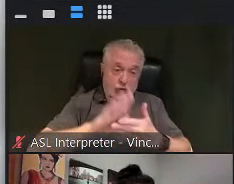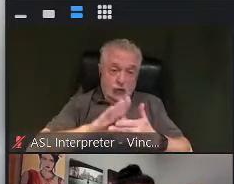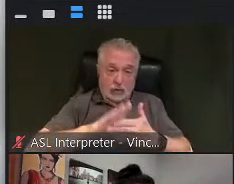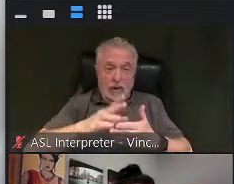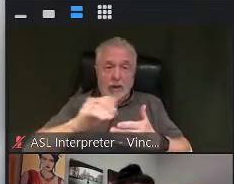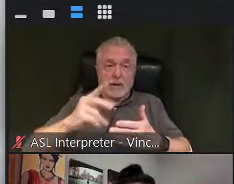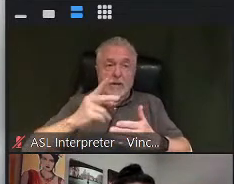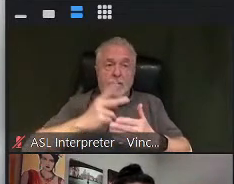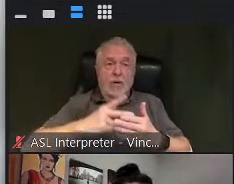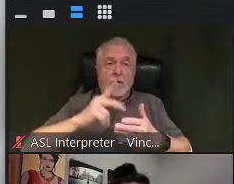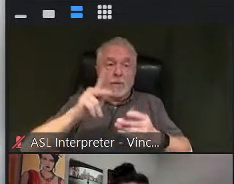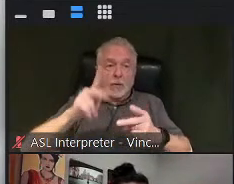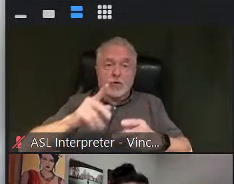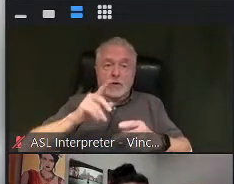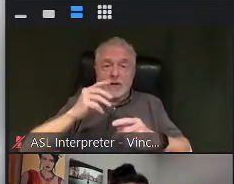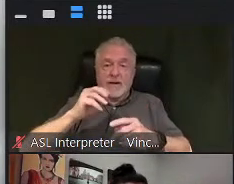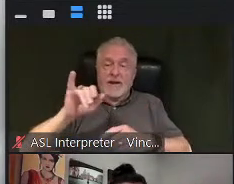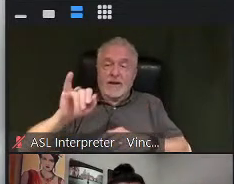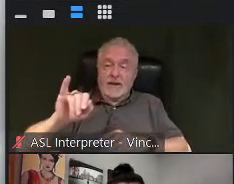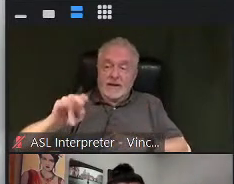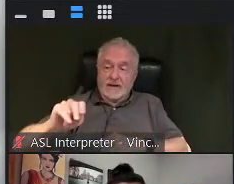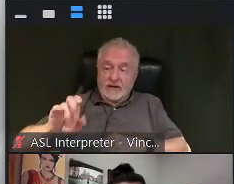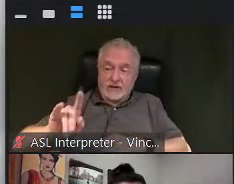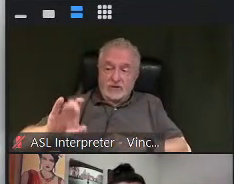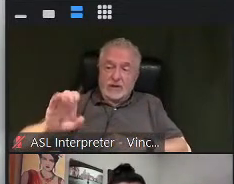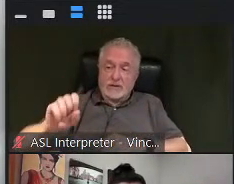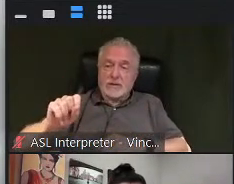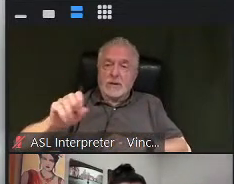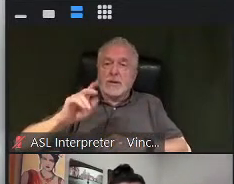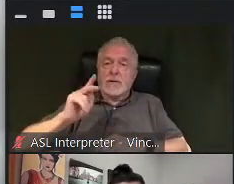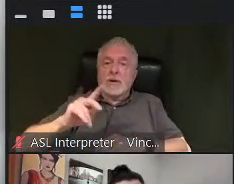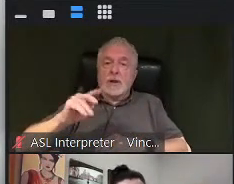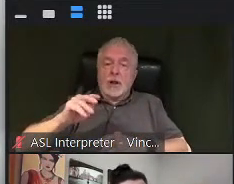both the person who was infectious and the student who is the close contact are